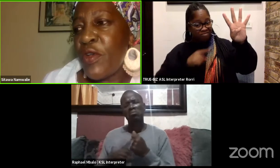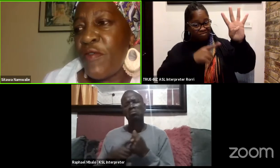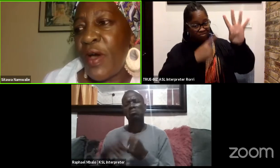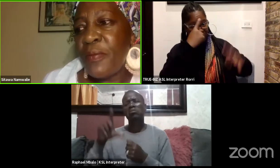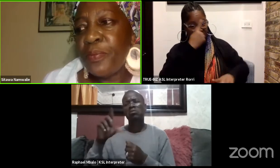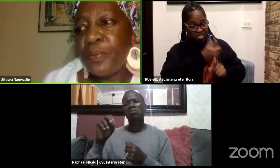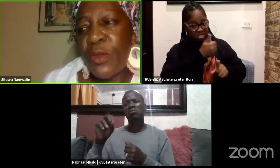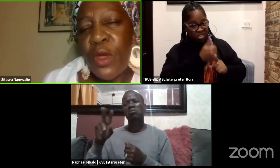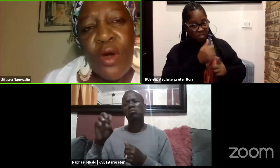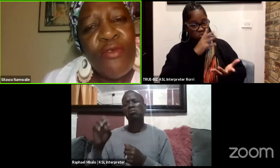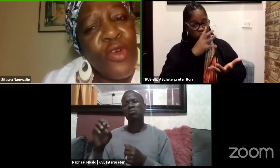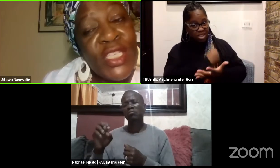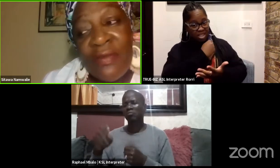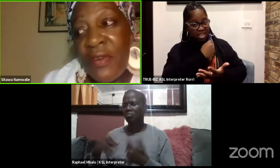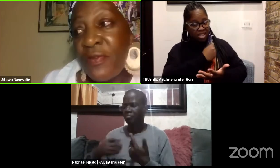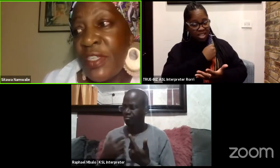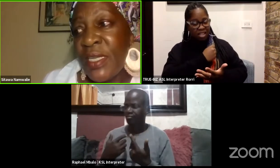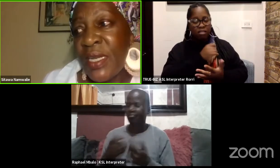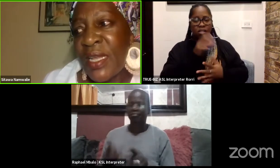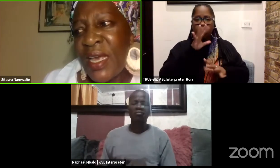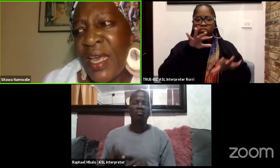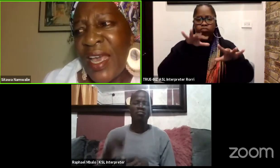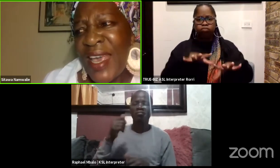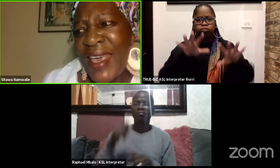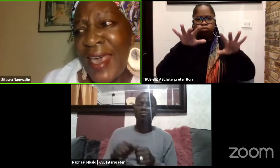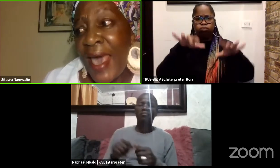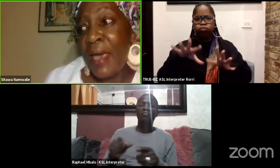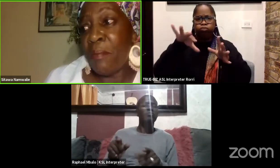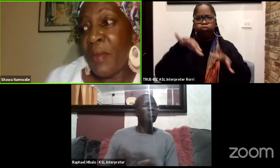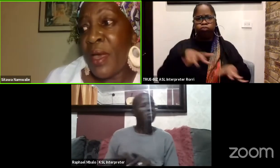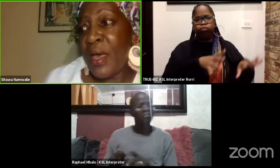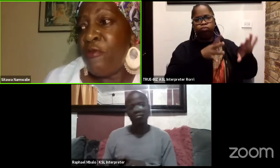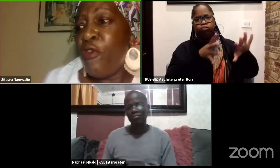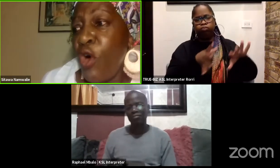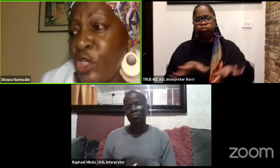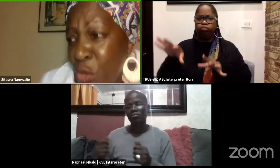of the river, "40-15, game, 4-2, it's okay.